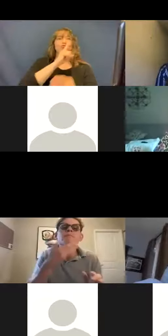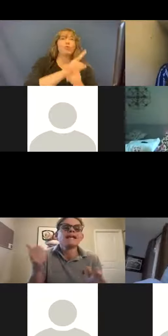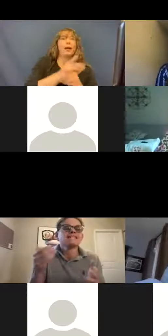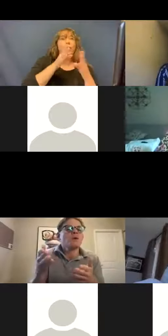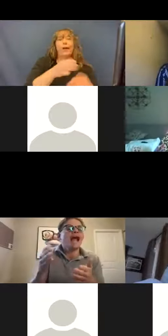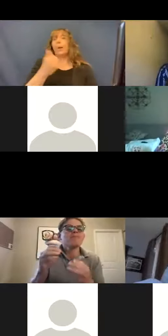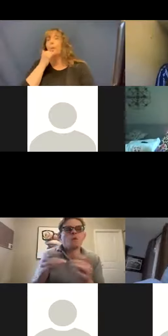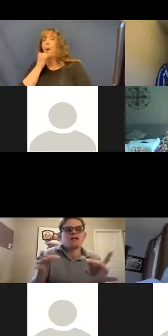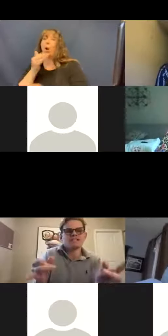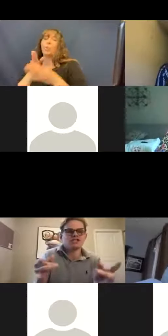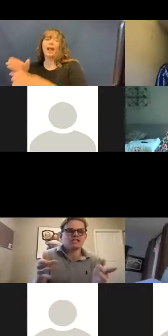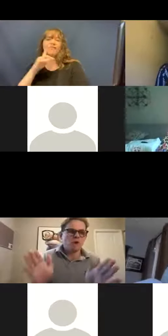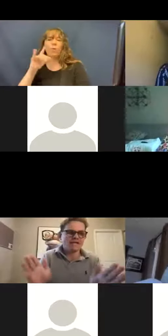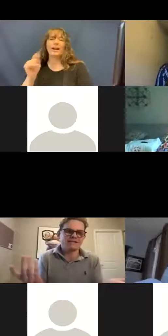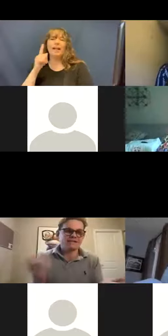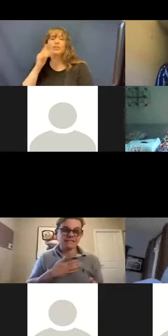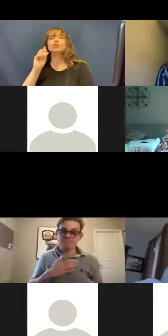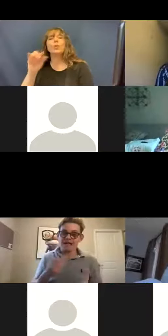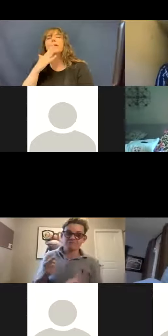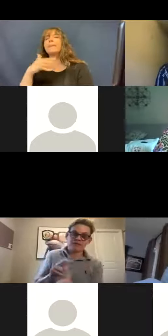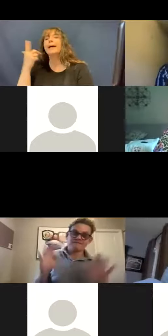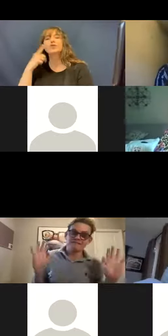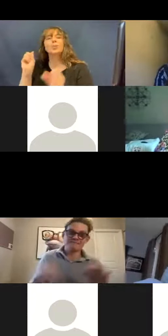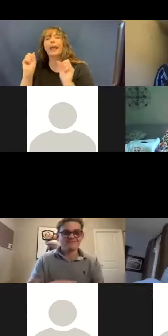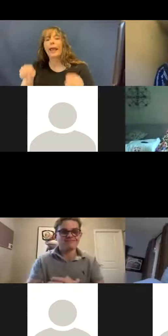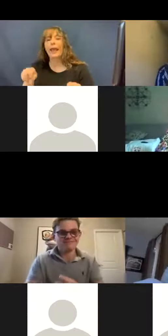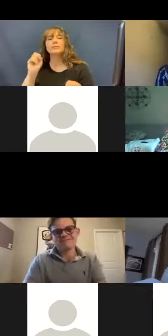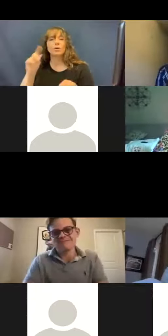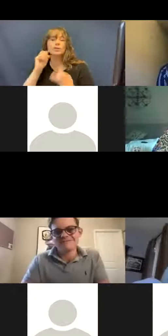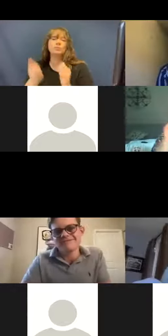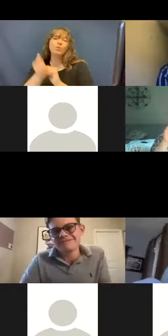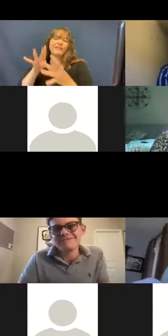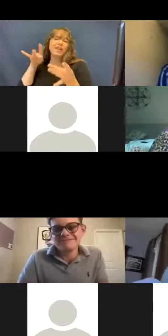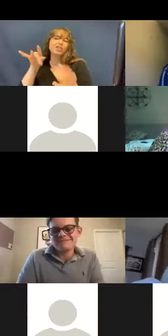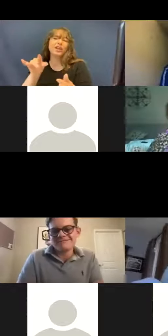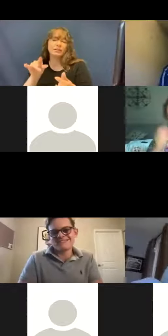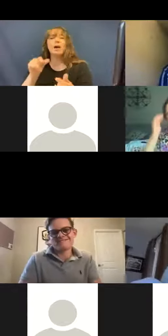it, really. You have to do the best you can so that it's most efficient. But that's my answer to that.